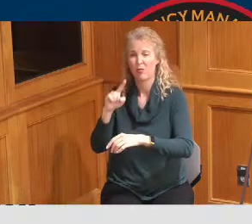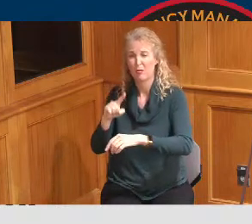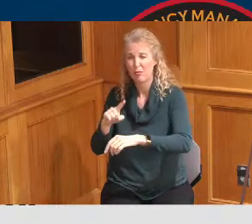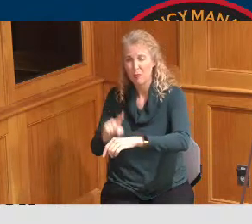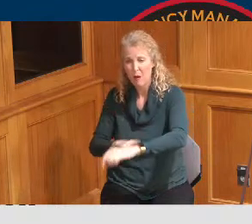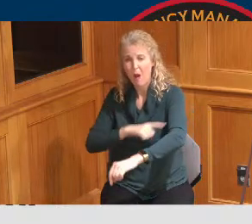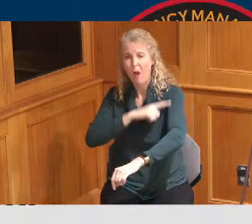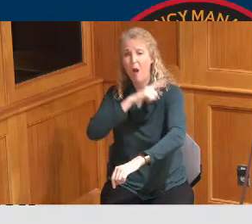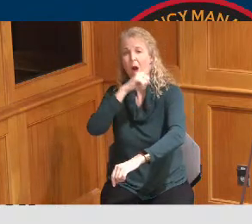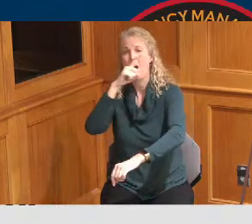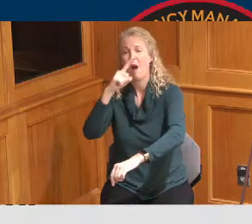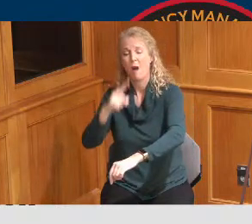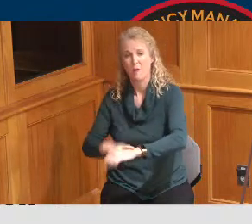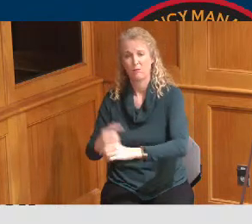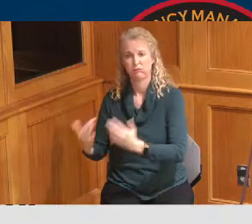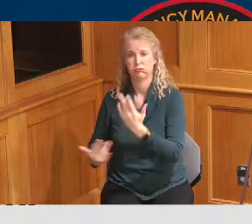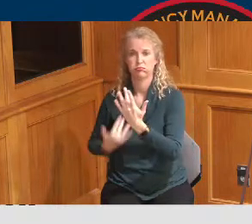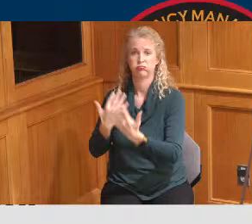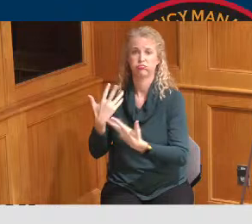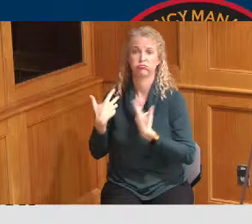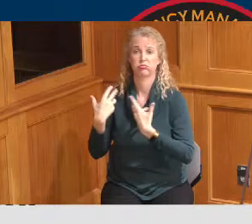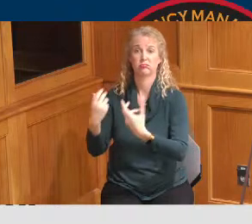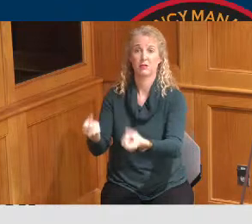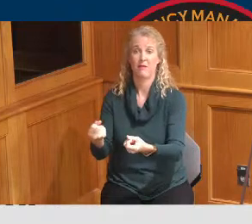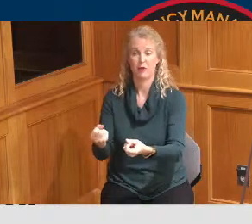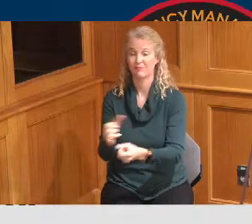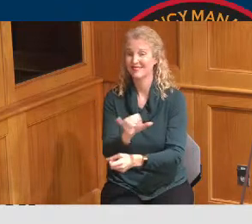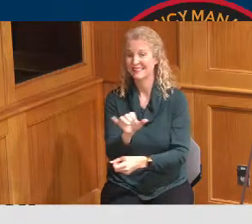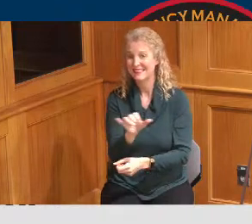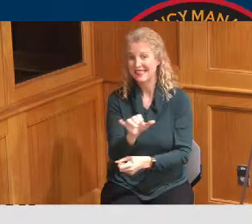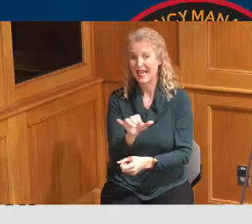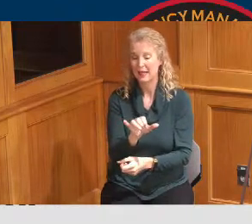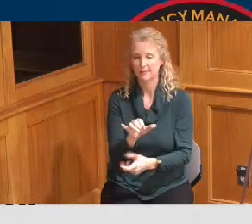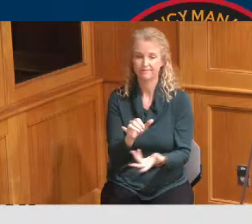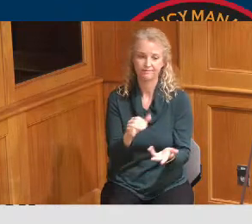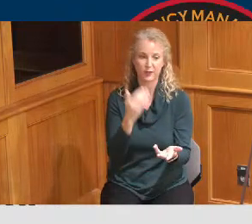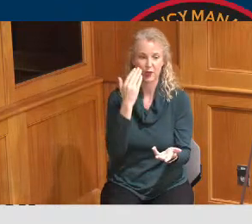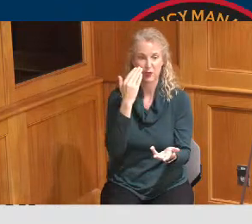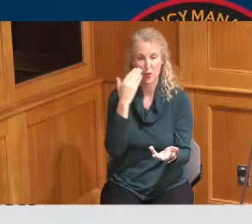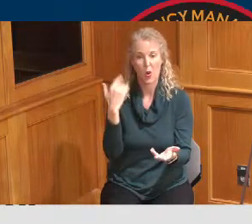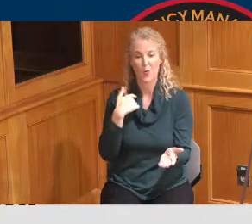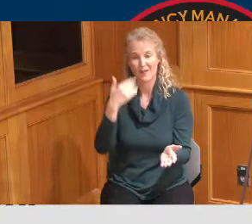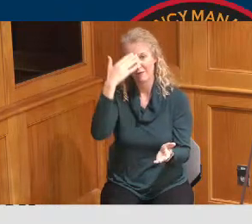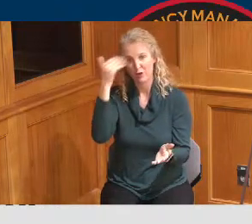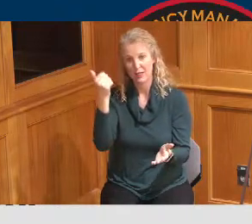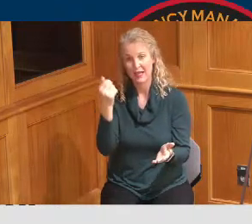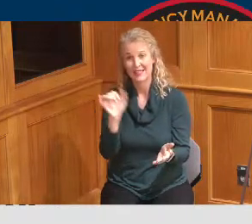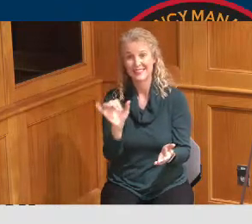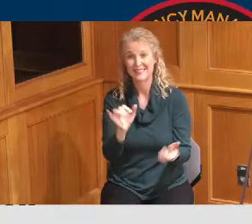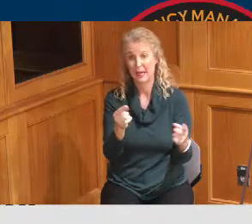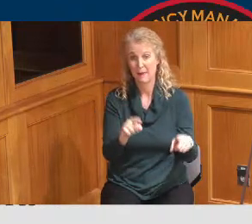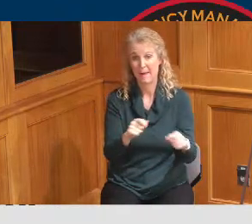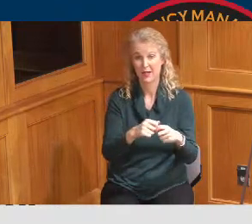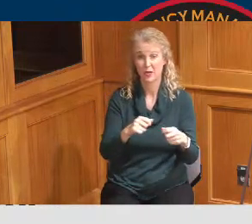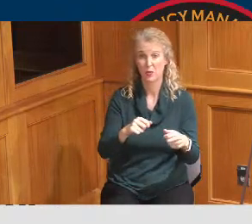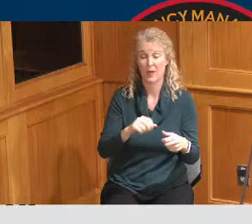that have been decimated by those fires but it's the same thing's going on you tend to forget when you got the wildfires the same thing currently going on in Florida and the other states that